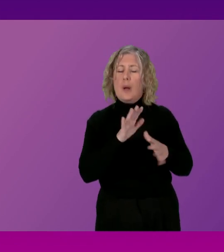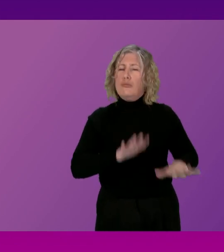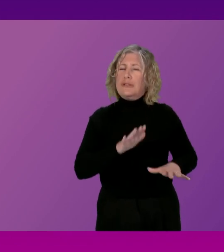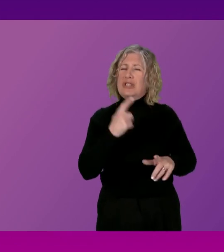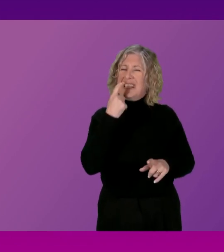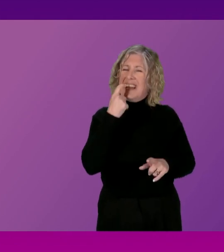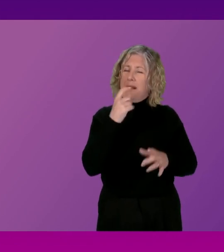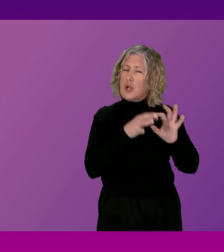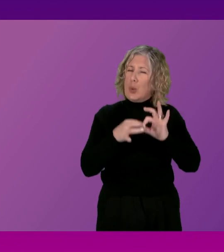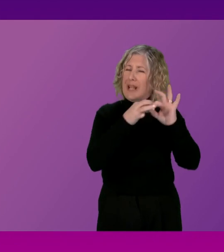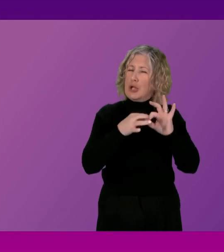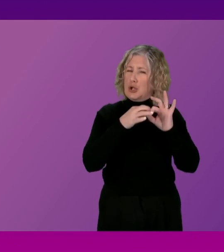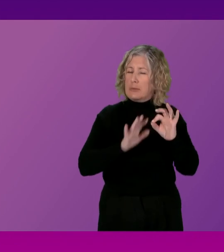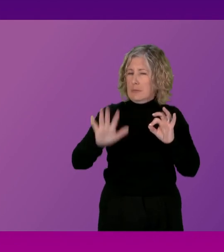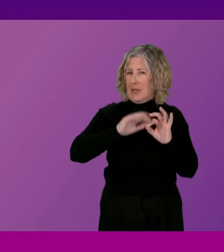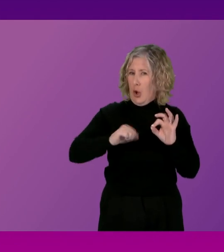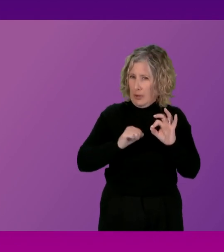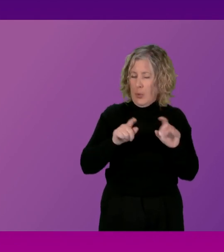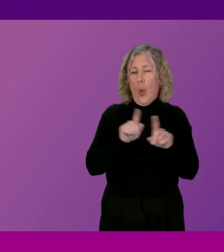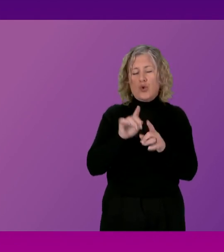sector on payment reform, which launched just yesterday.